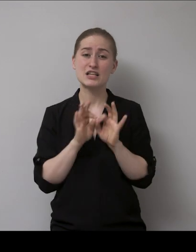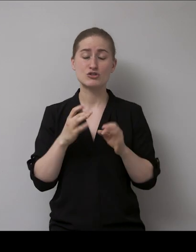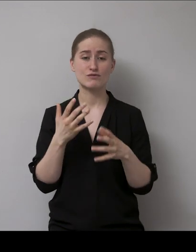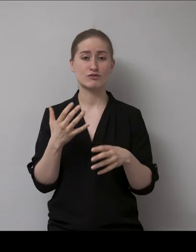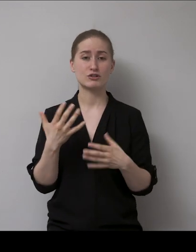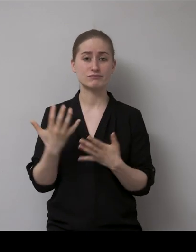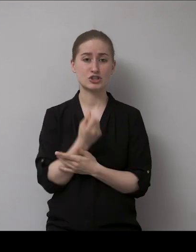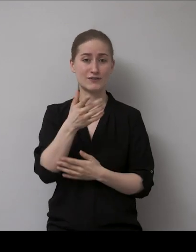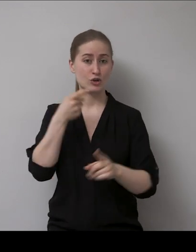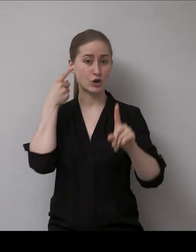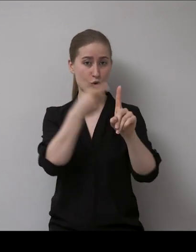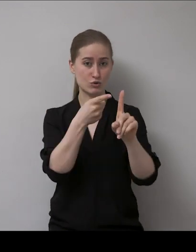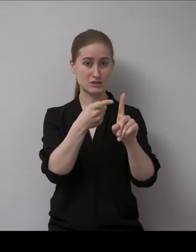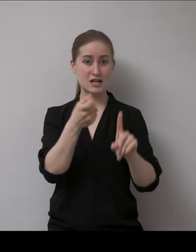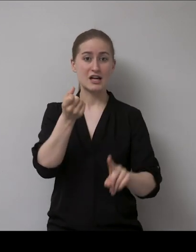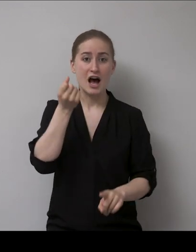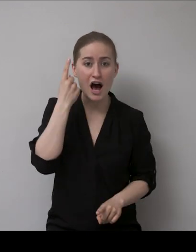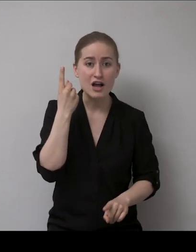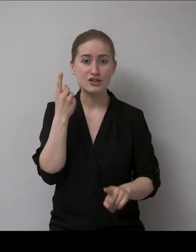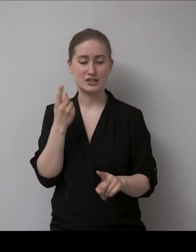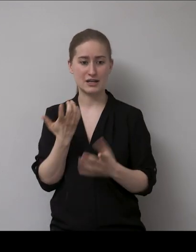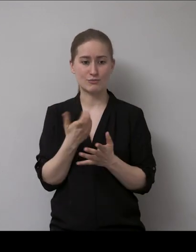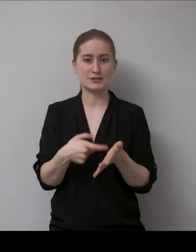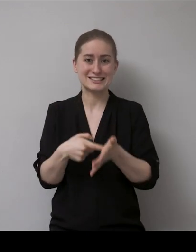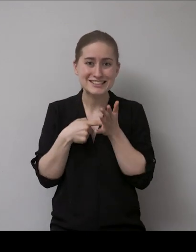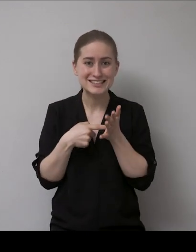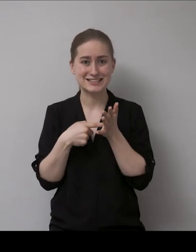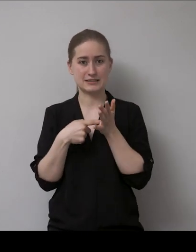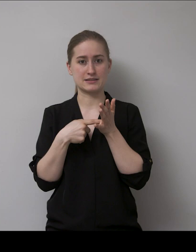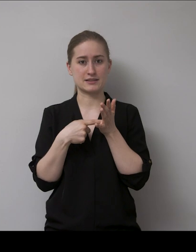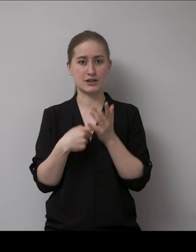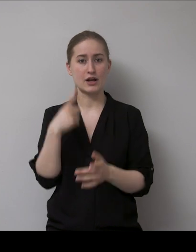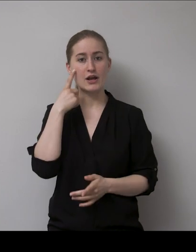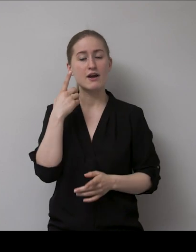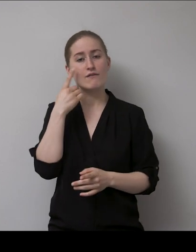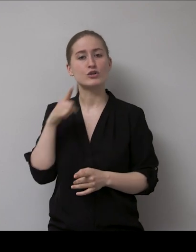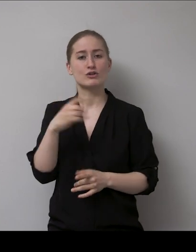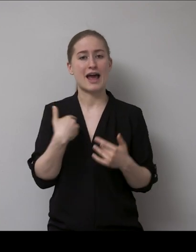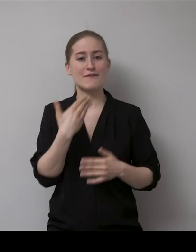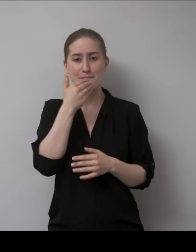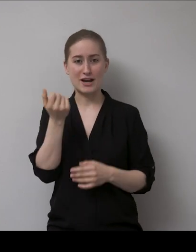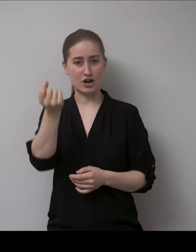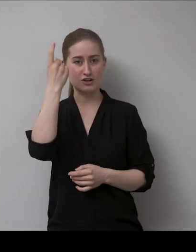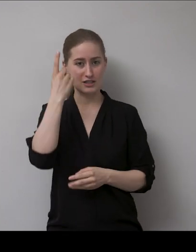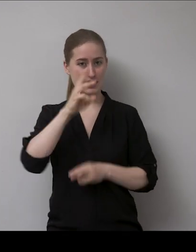understanding the subtle, the fluid, the necessarily arcane, in order to have a better understanding of the world